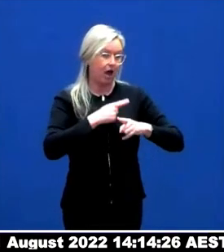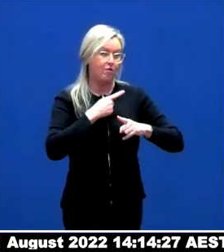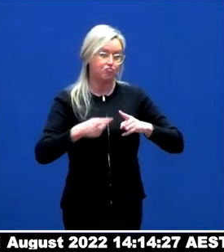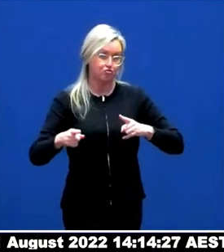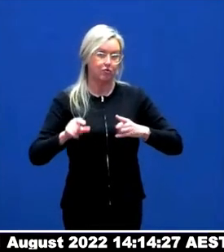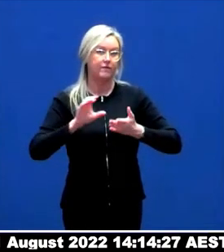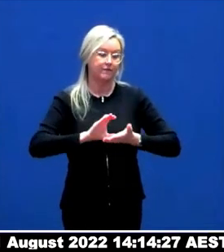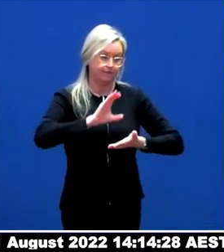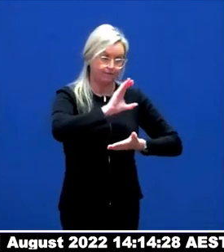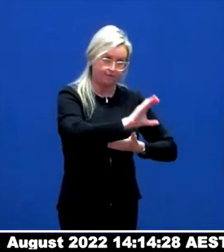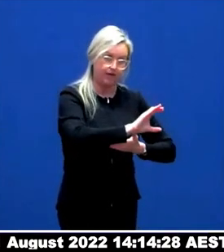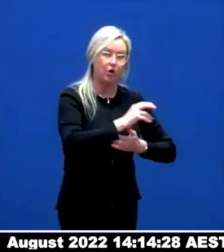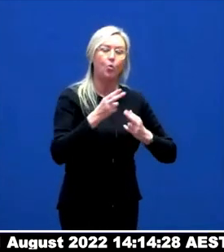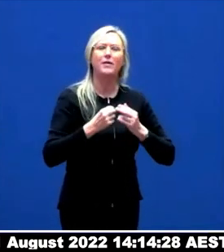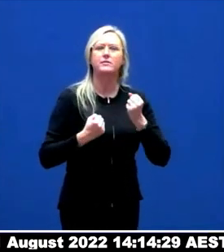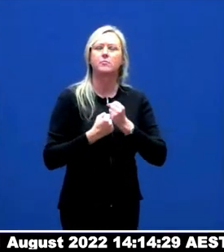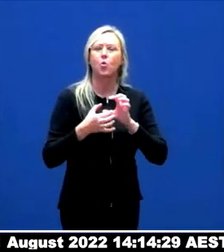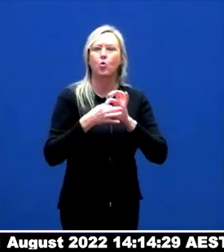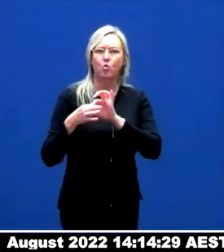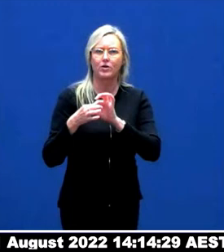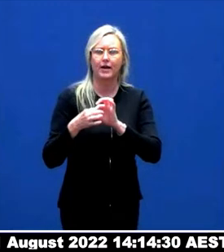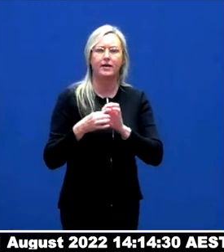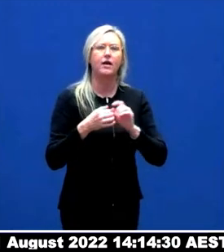participant attends what we call an implementation meeting.